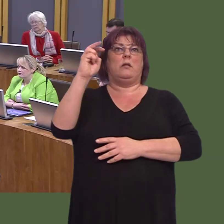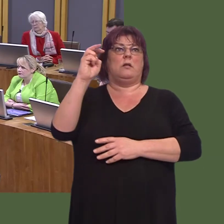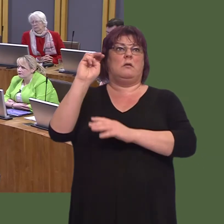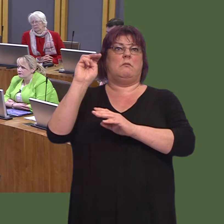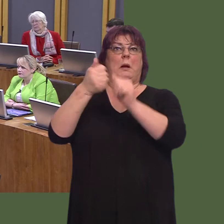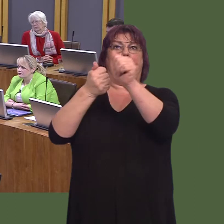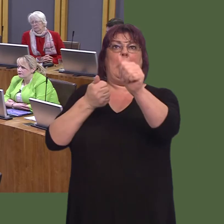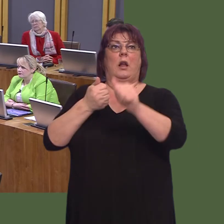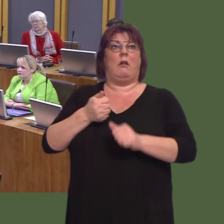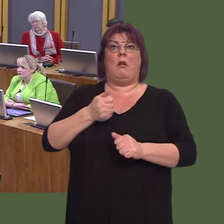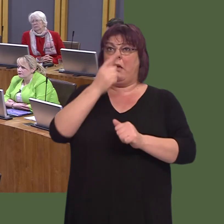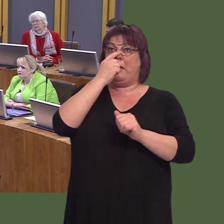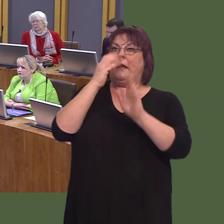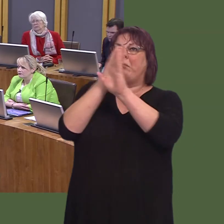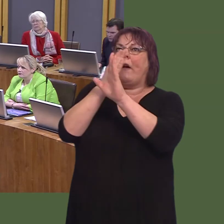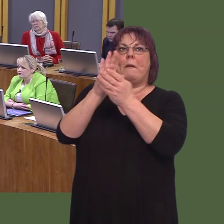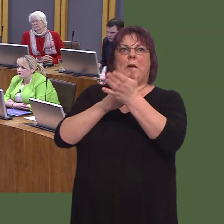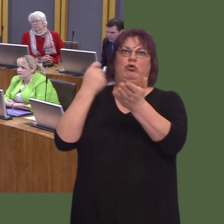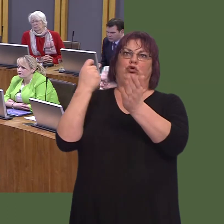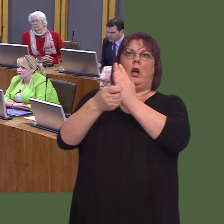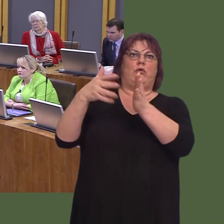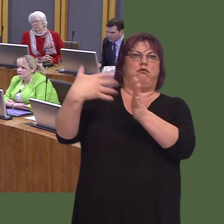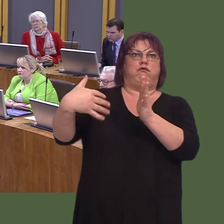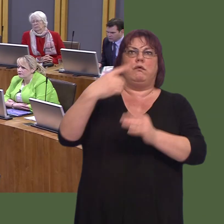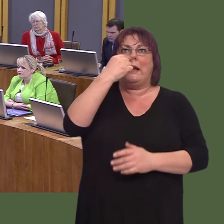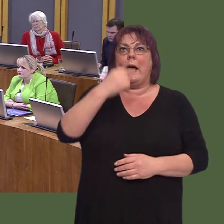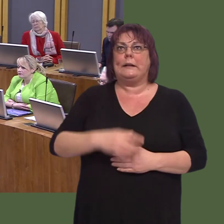is a private provider that can charge, effectively, what it wants.